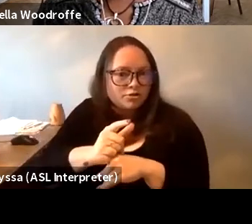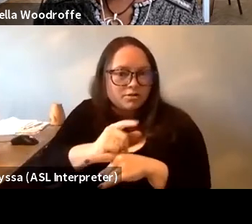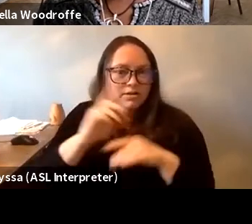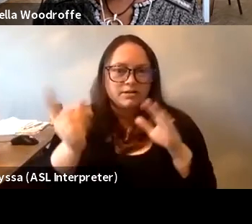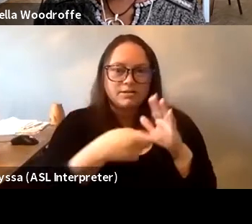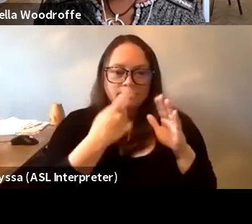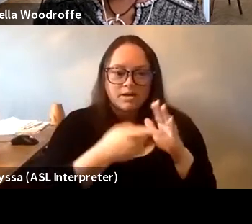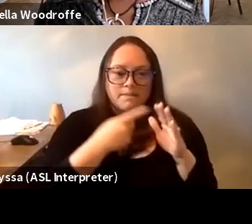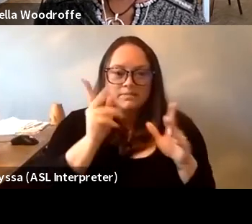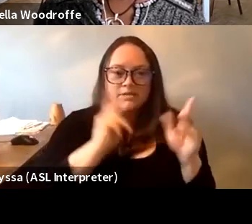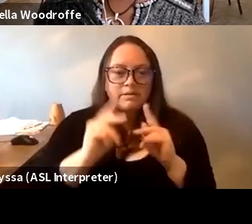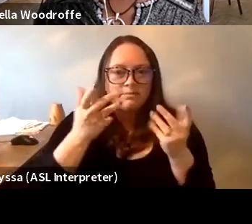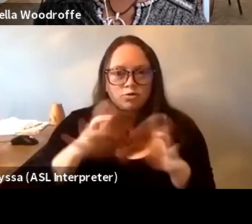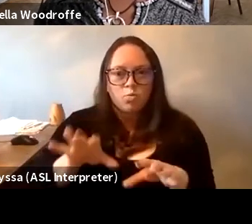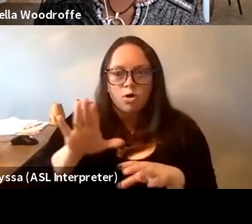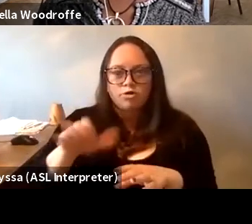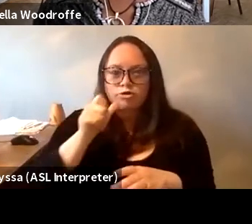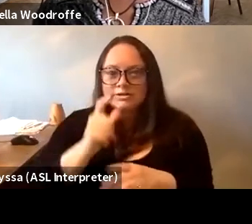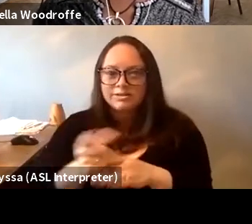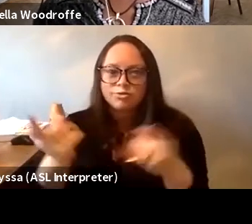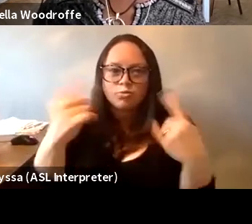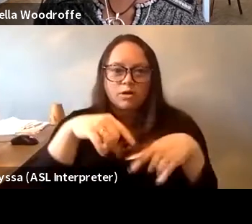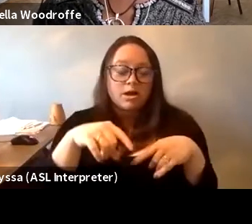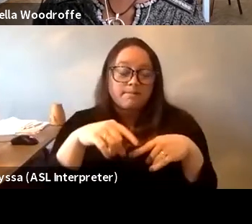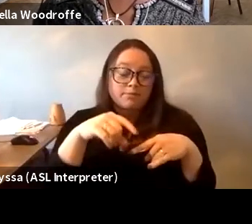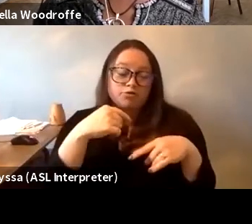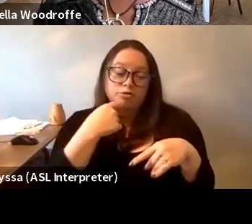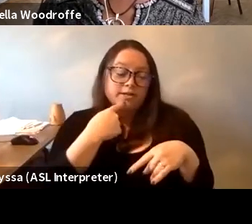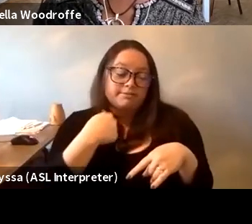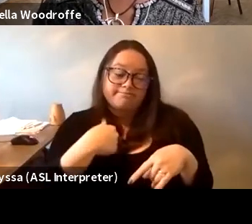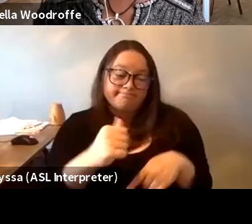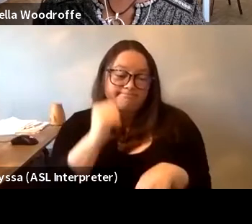loses out on opportunities. Um,